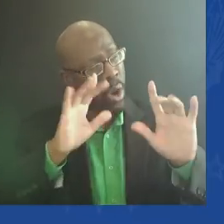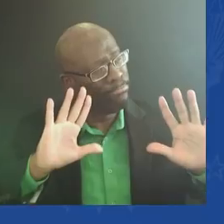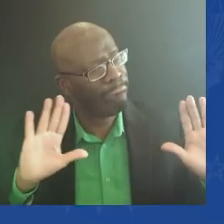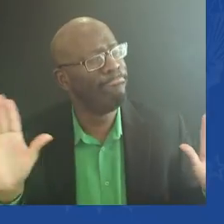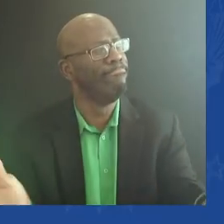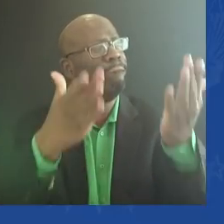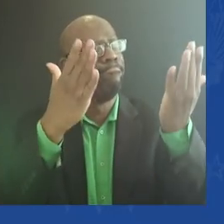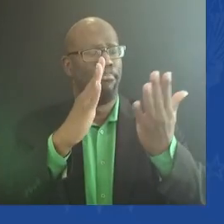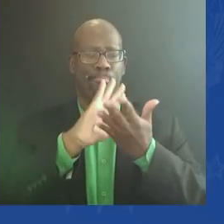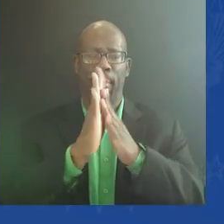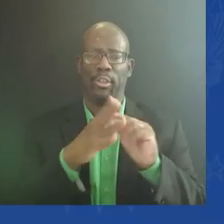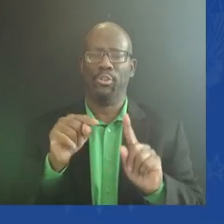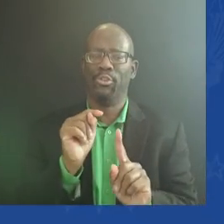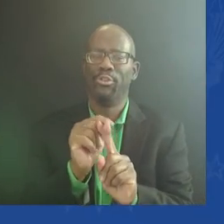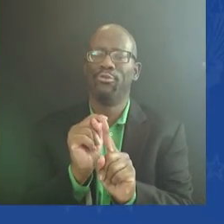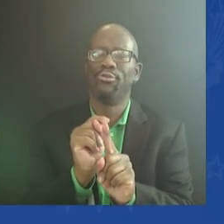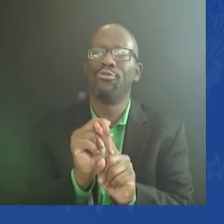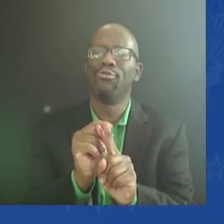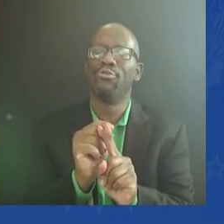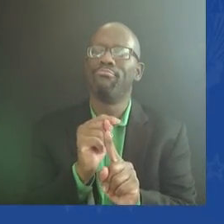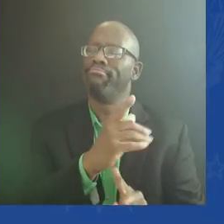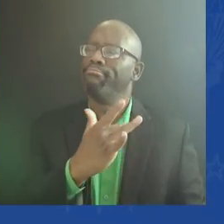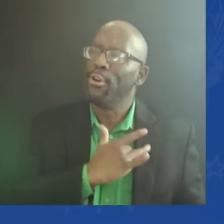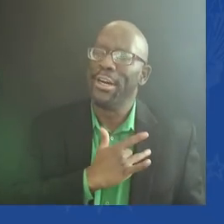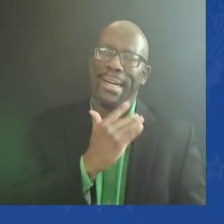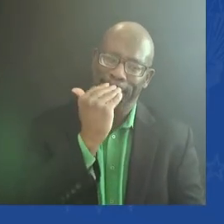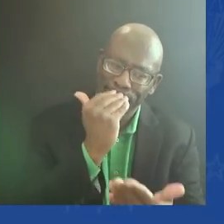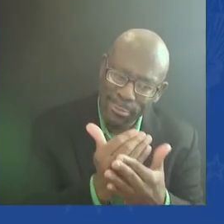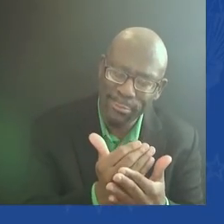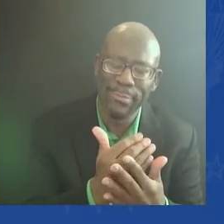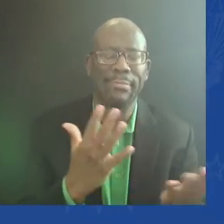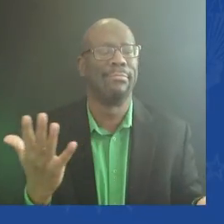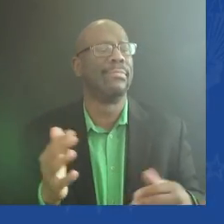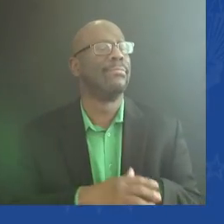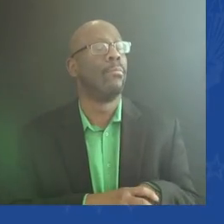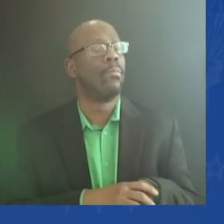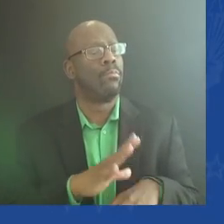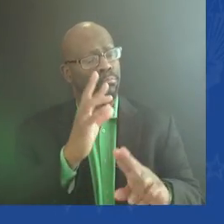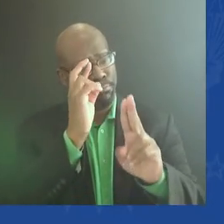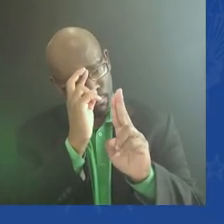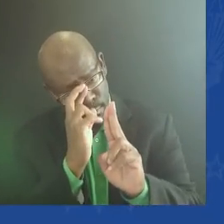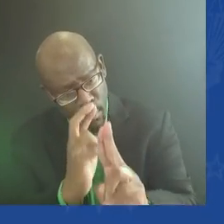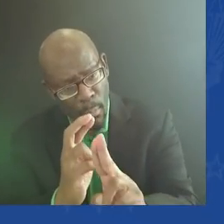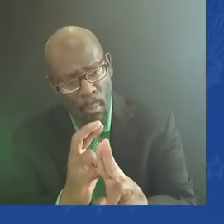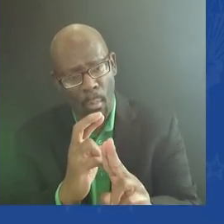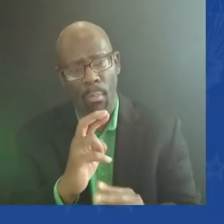not just in the Catholic Church, but just generically. When I won, he called me to tell me